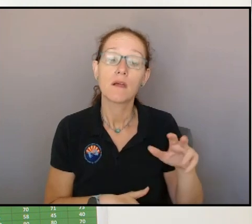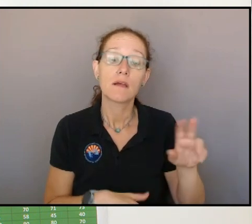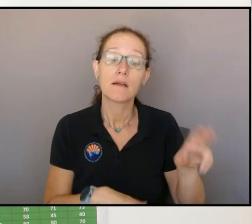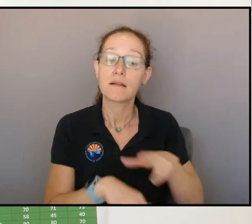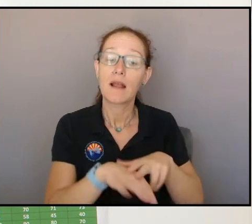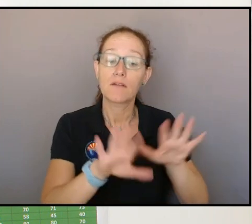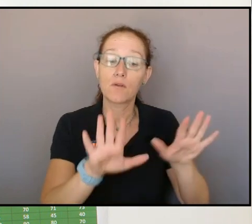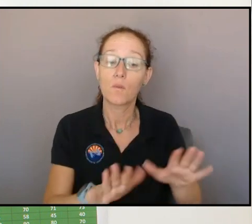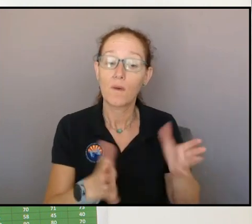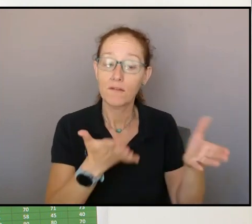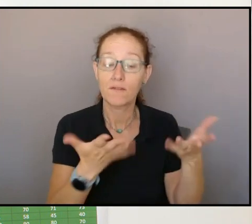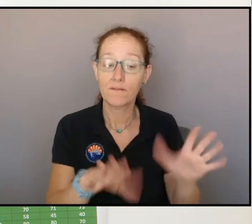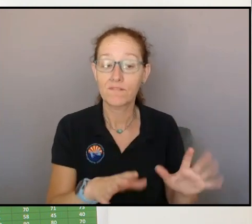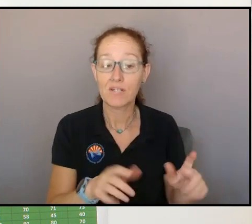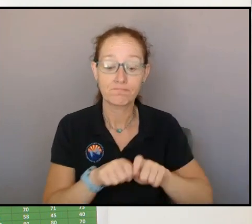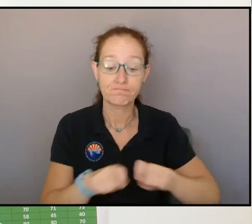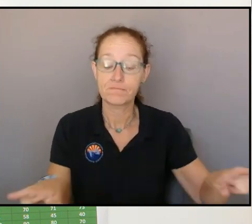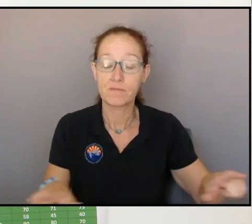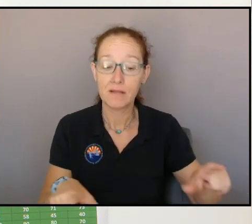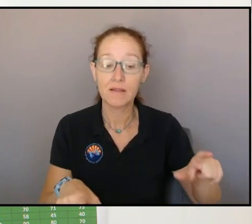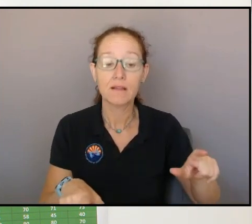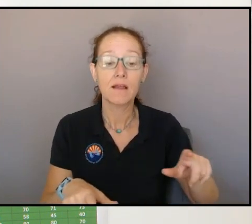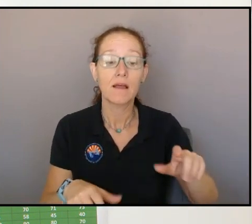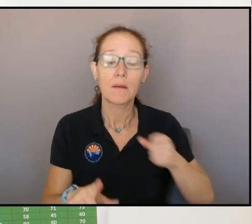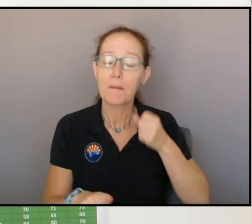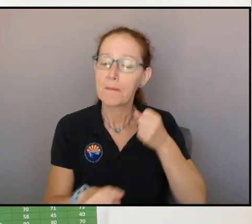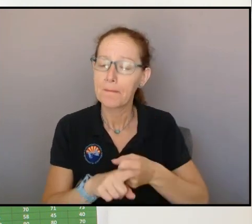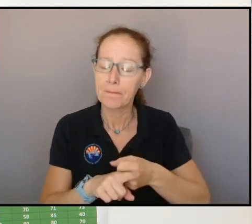which is in effect from this afternoon until tomorrow